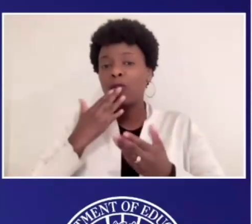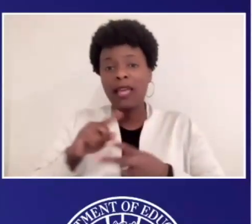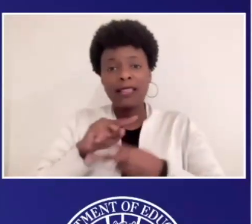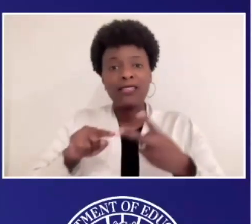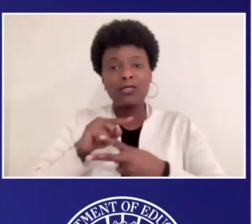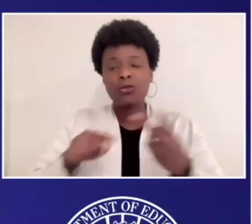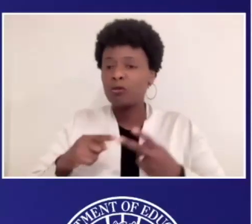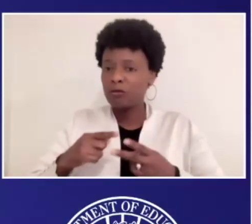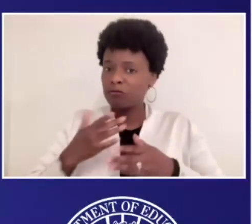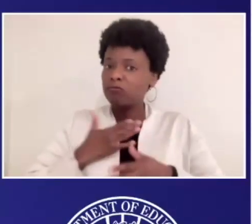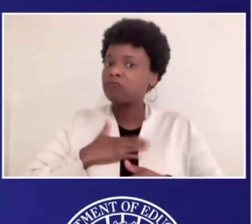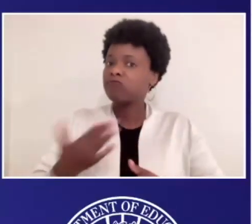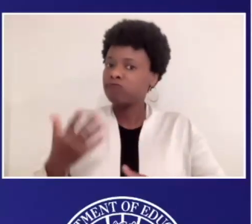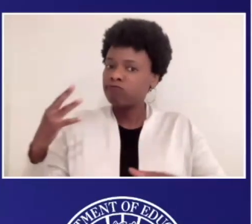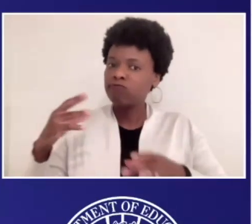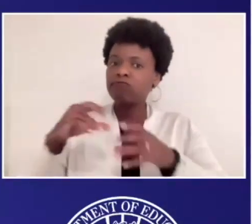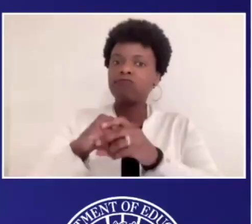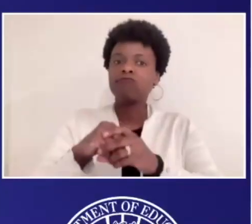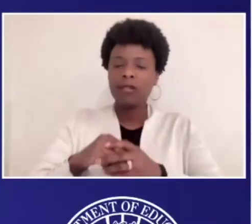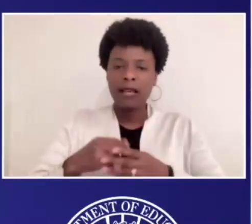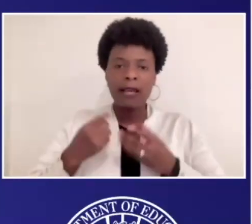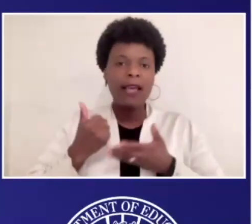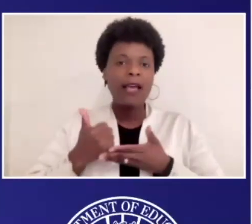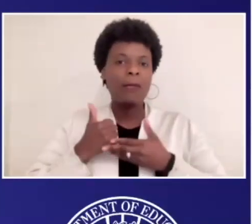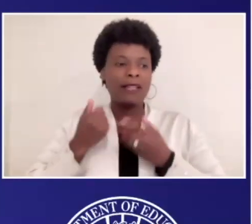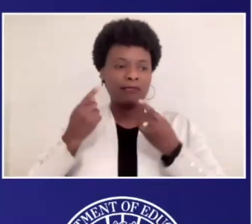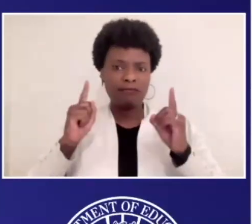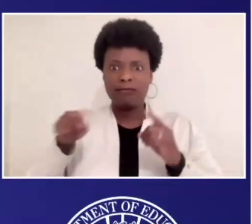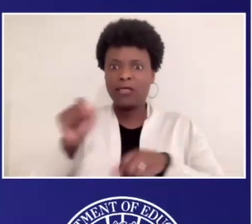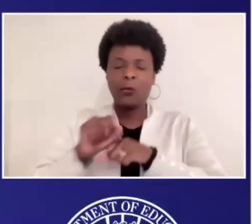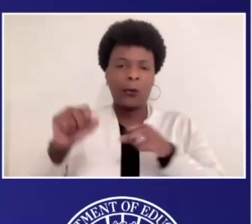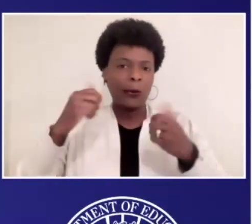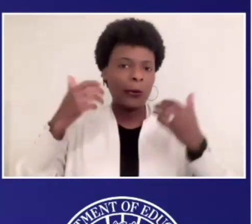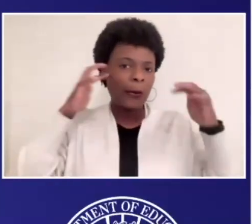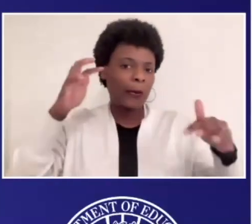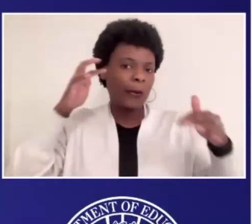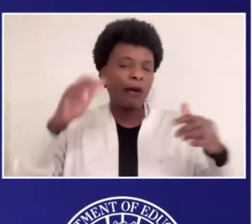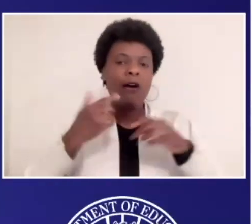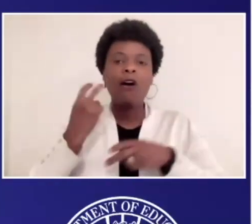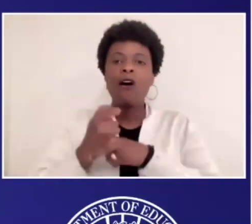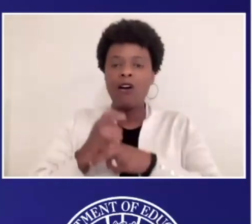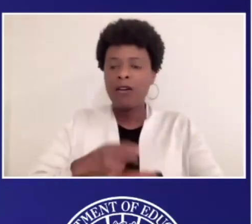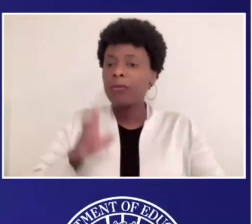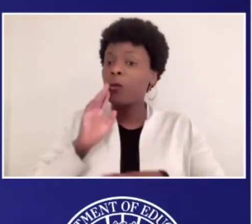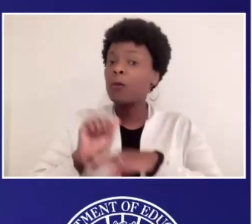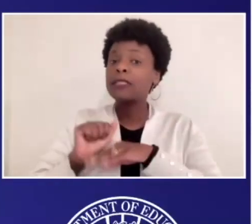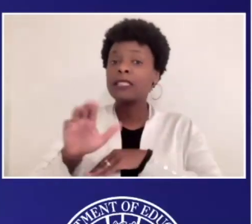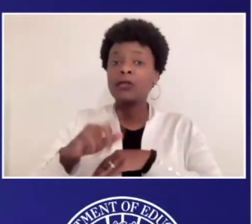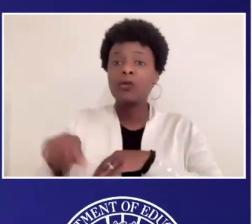stepping up and stepping in and making it happen. They've worked really hard. So we will send you the updated information